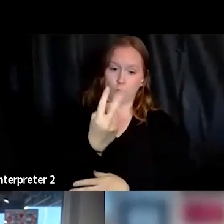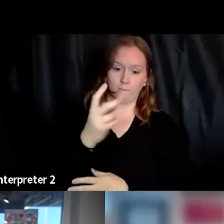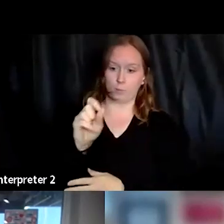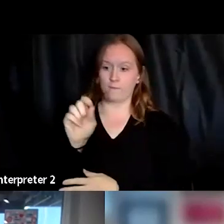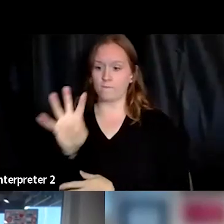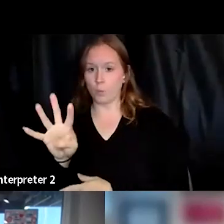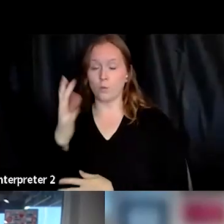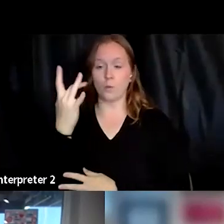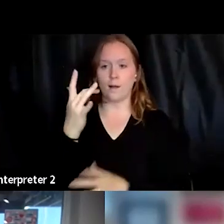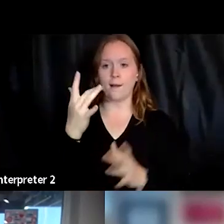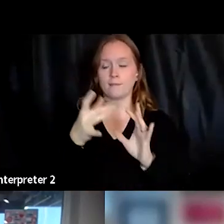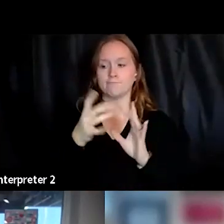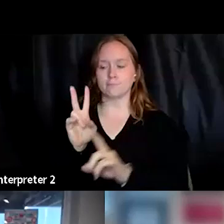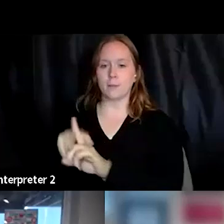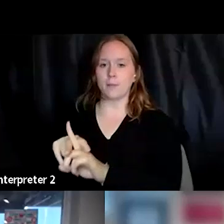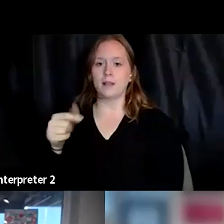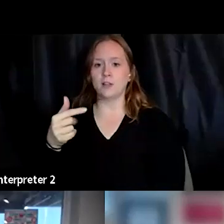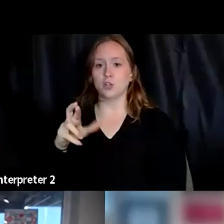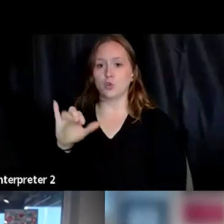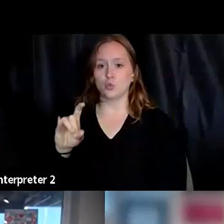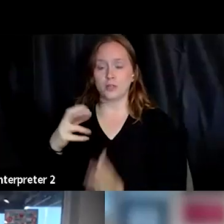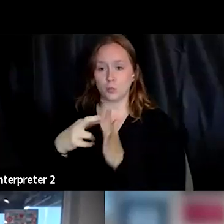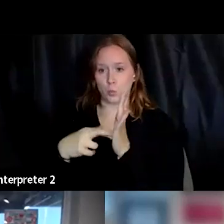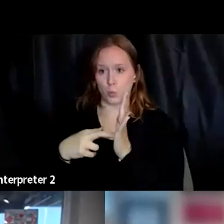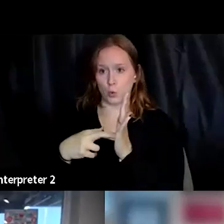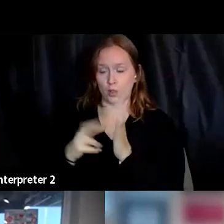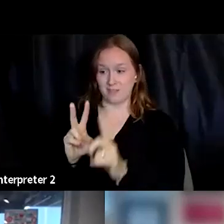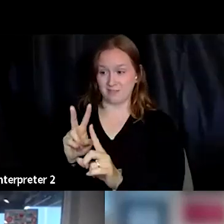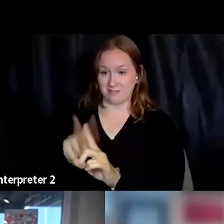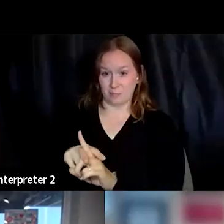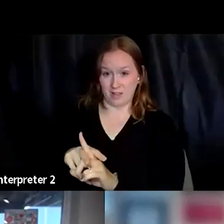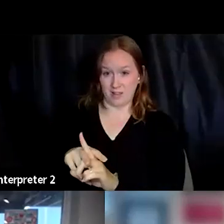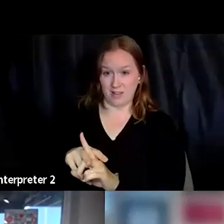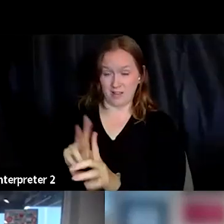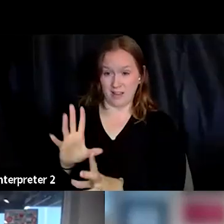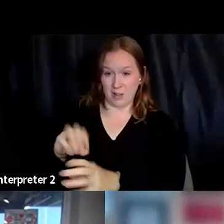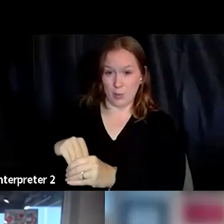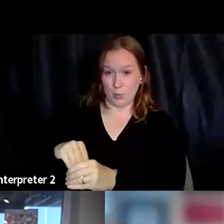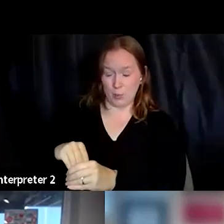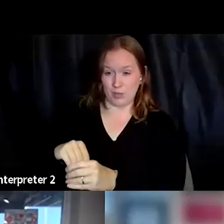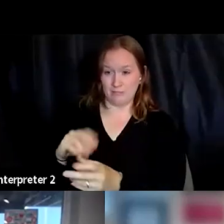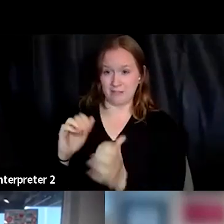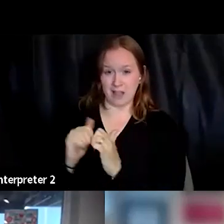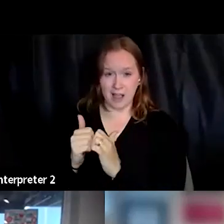Like should you write the grid rule? Like how do you convey that without maybe literally listing that information?